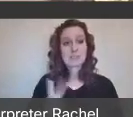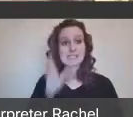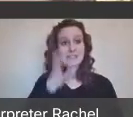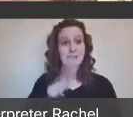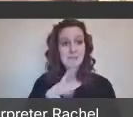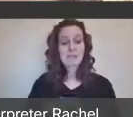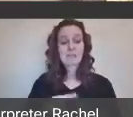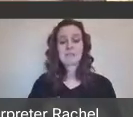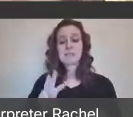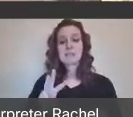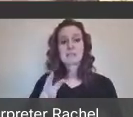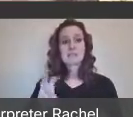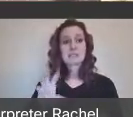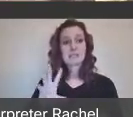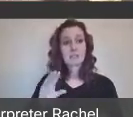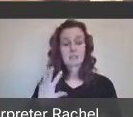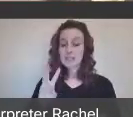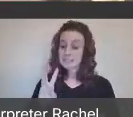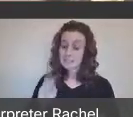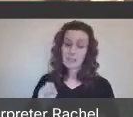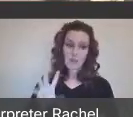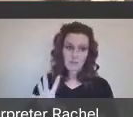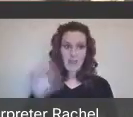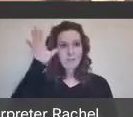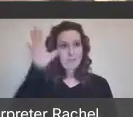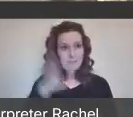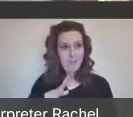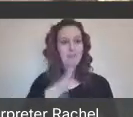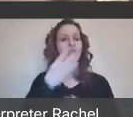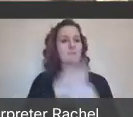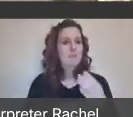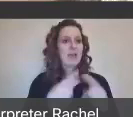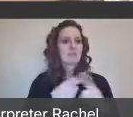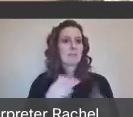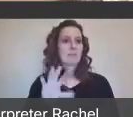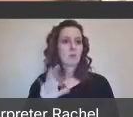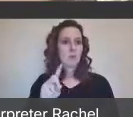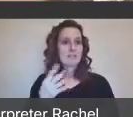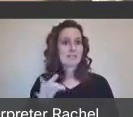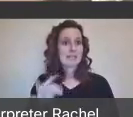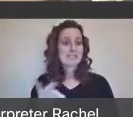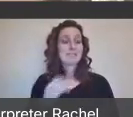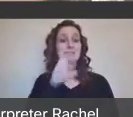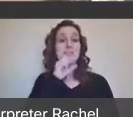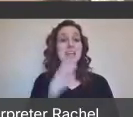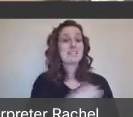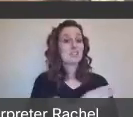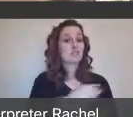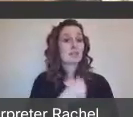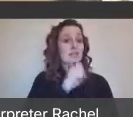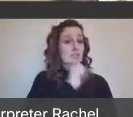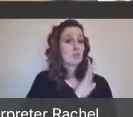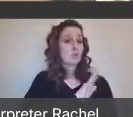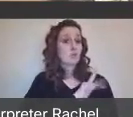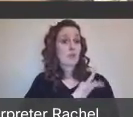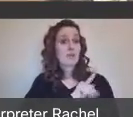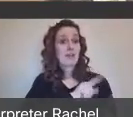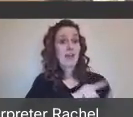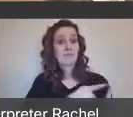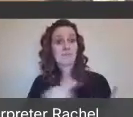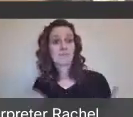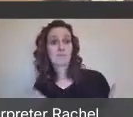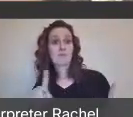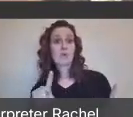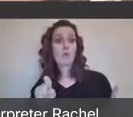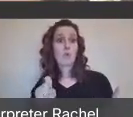males have lost their lives to COVID-19. They have ranged in age from 25 years old to 106 years old.